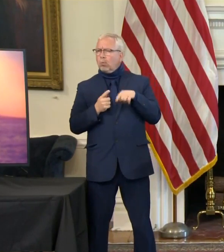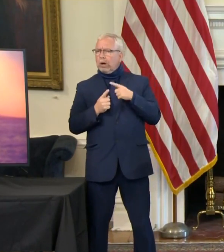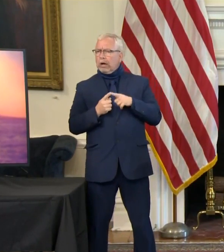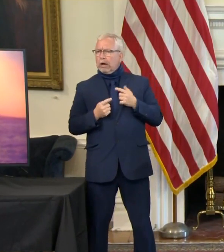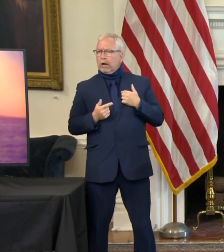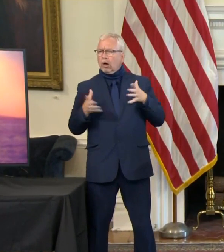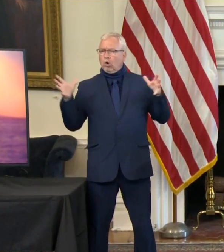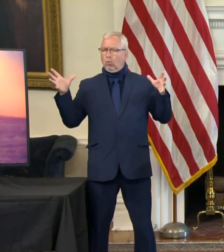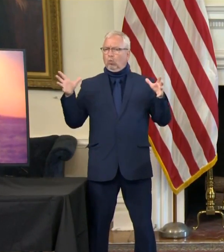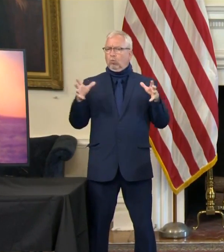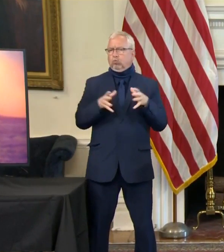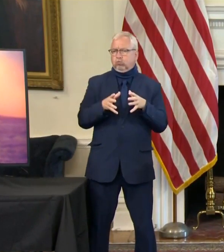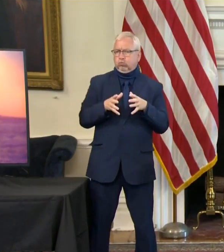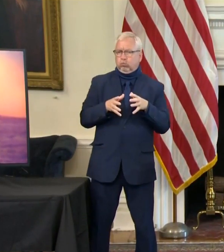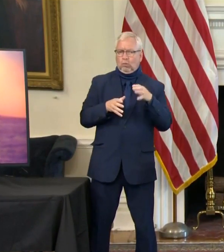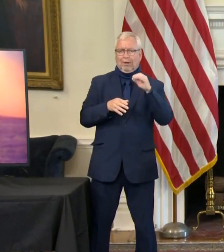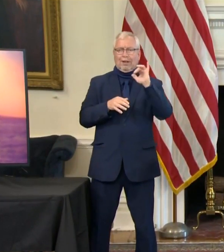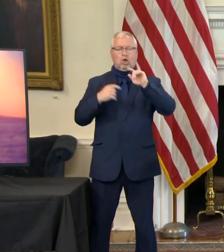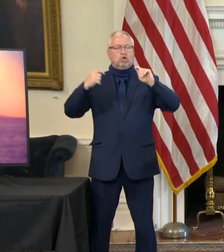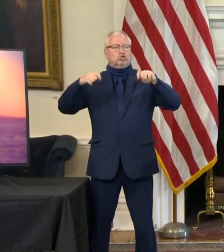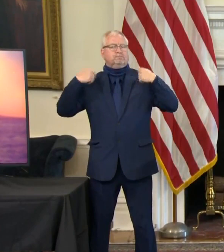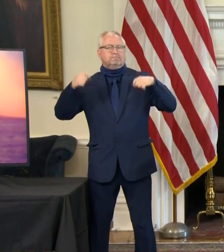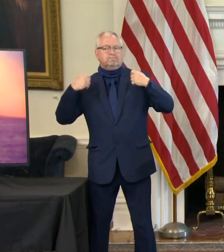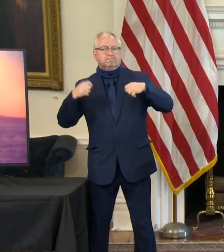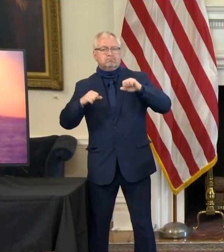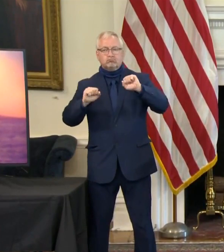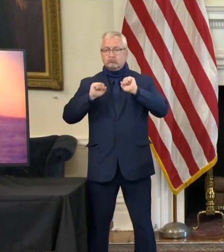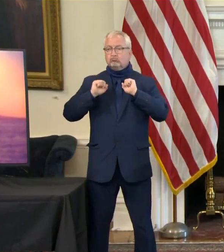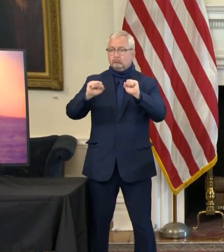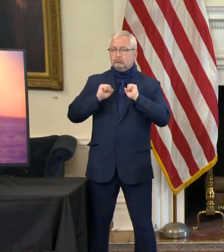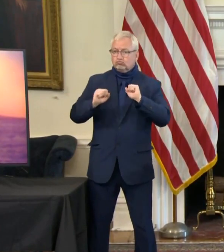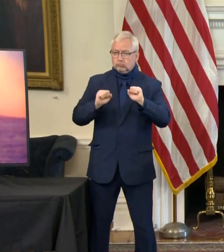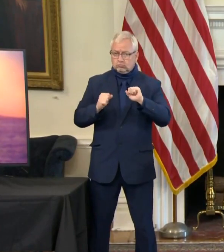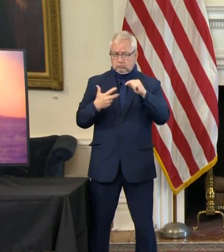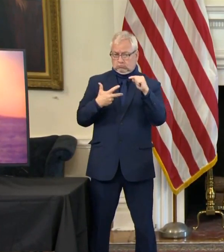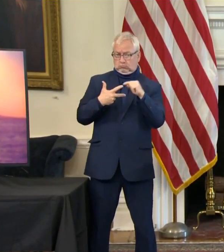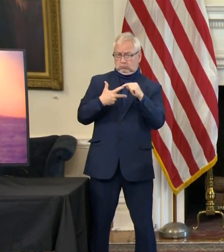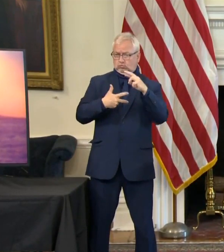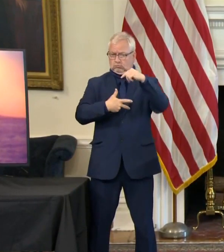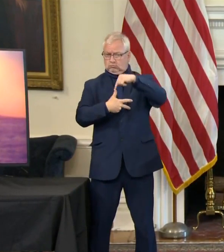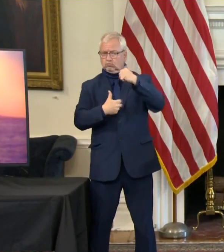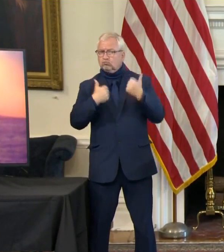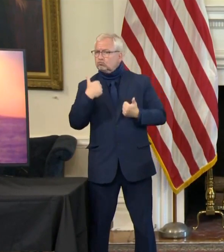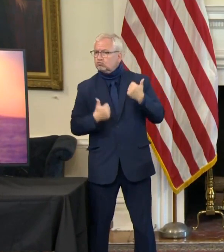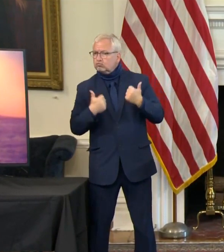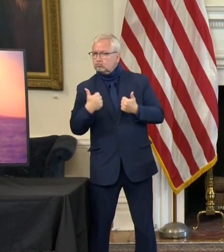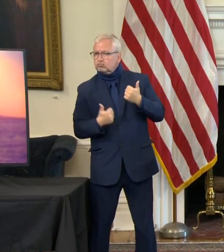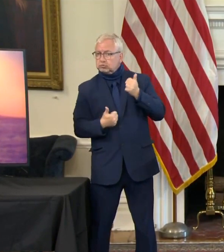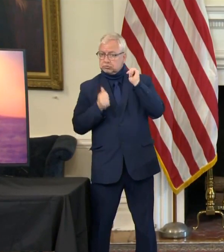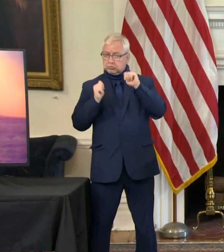I ANTICIPATE PEOPLE SAY, WHAT ABOUT SOCIAL GATHERINGS? MY GYM CLASS, MY AEROBICS?